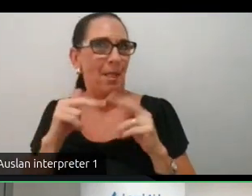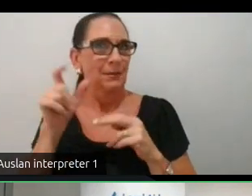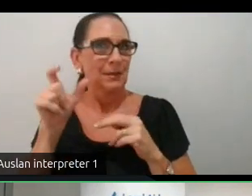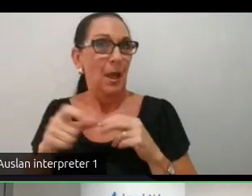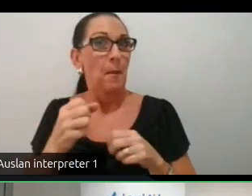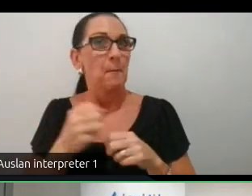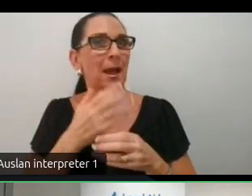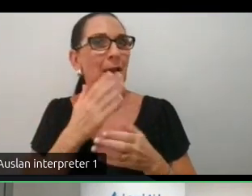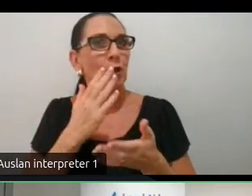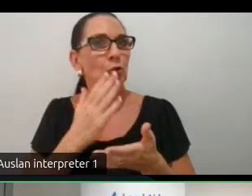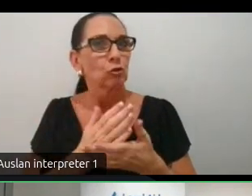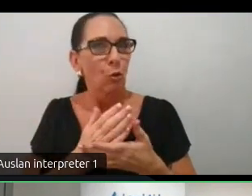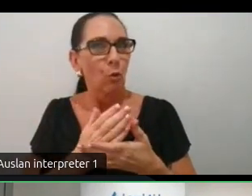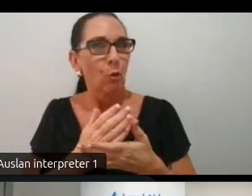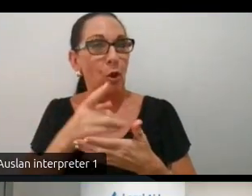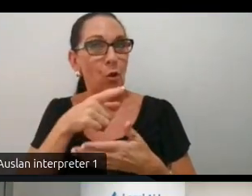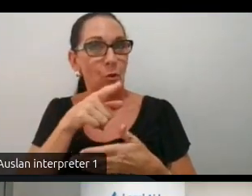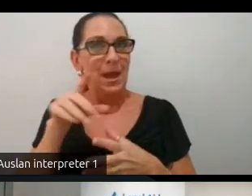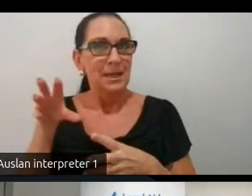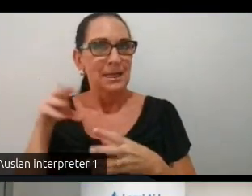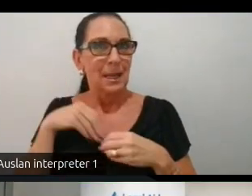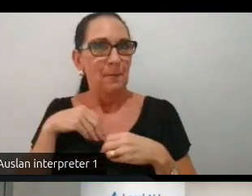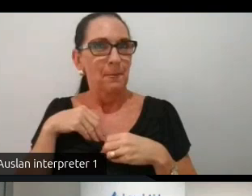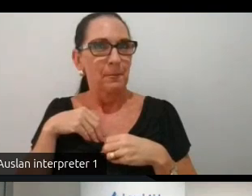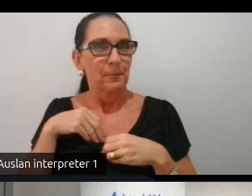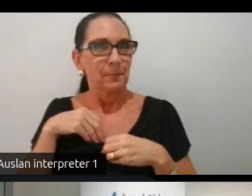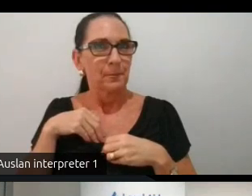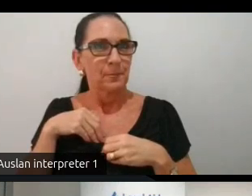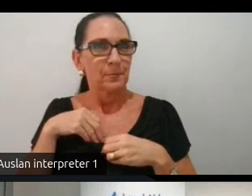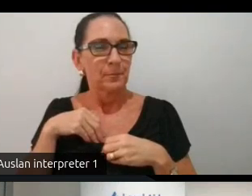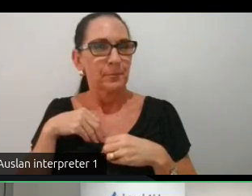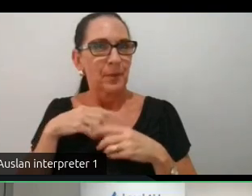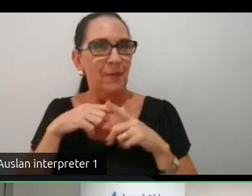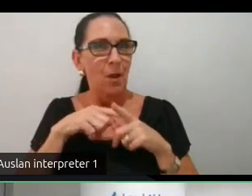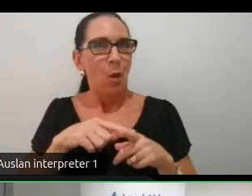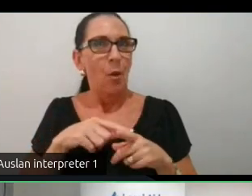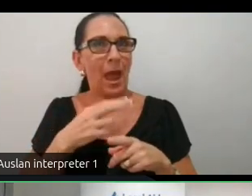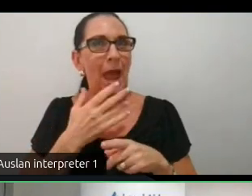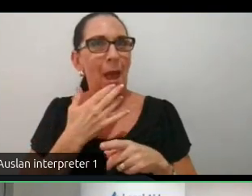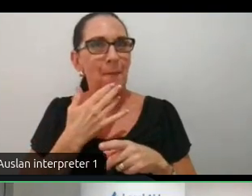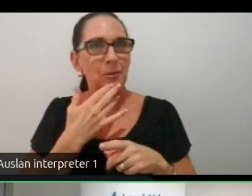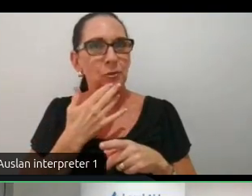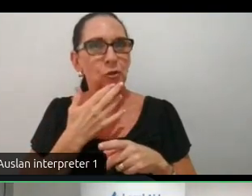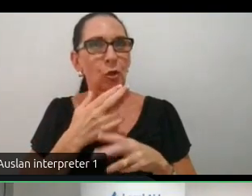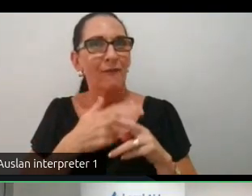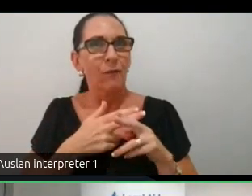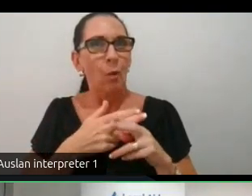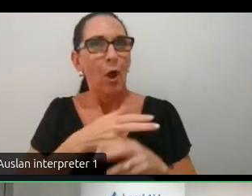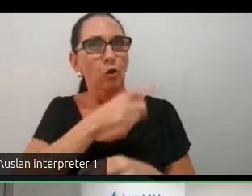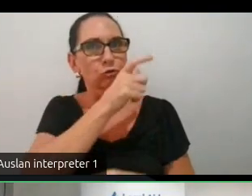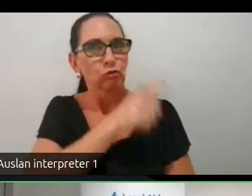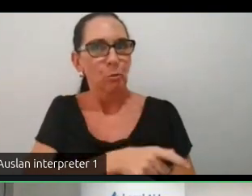sure that you're taking a cash settlement that's based on the market, what cost a consumer to get